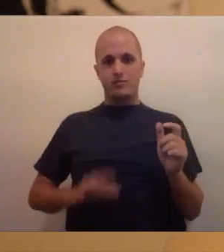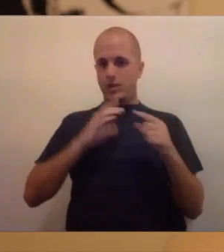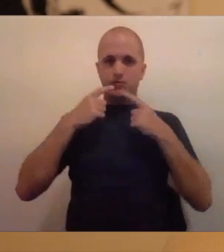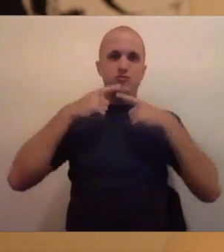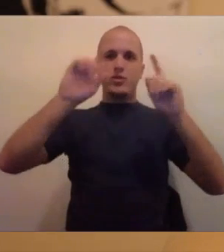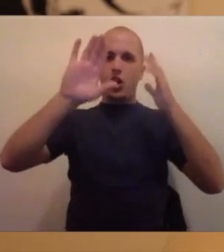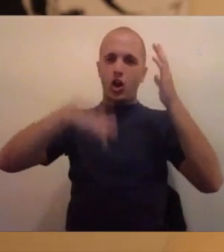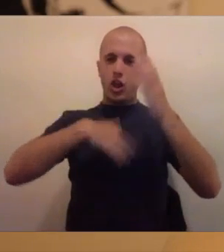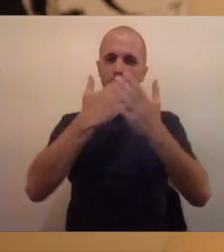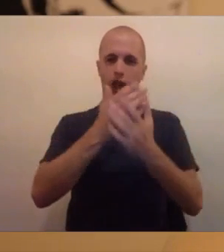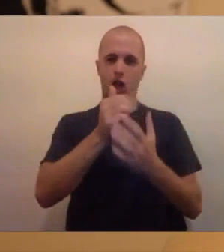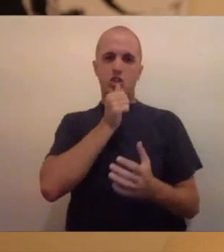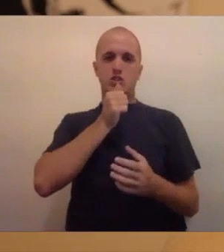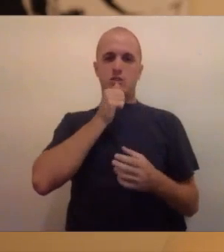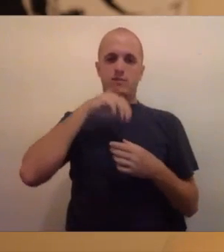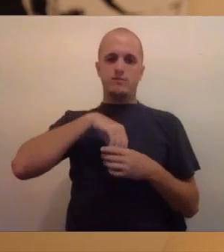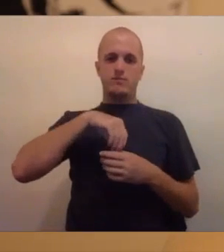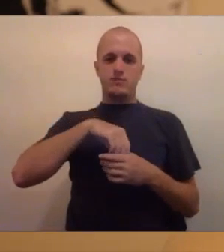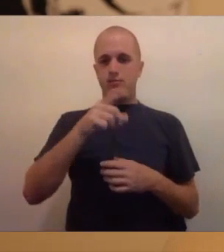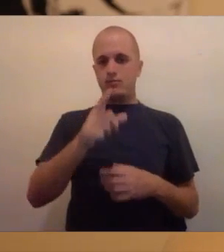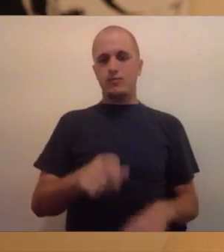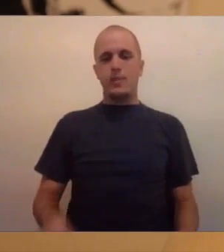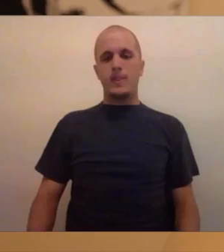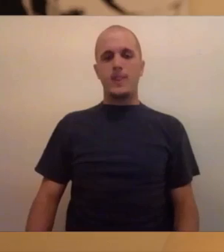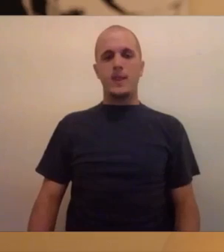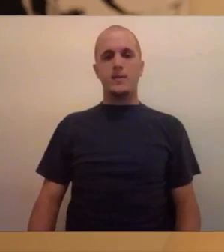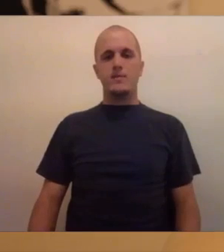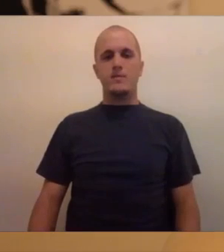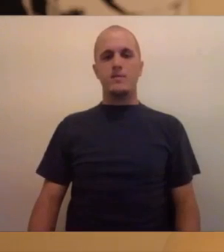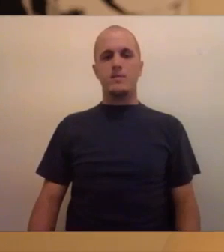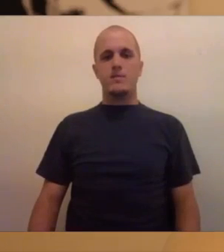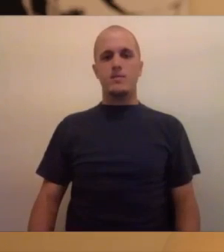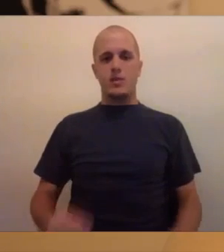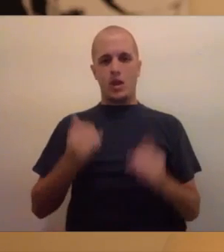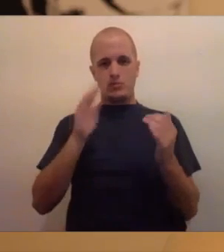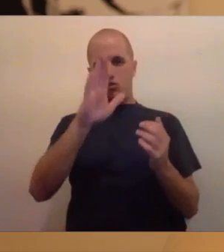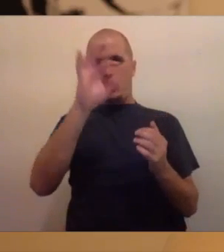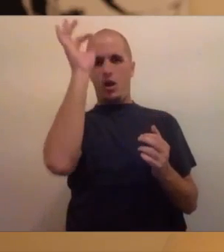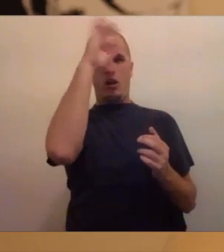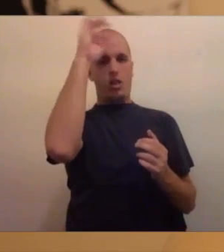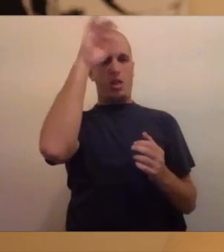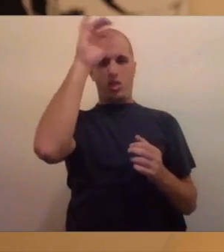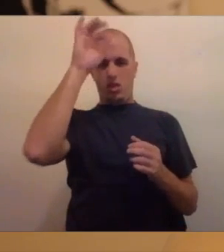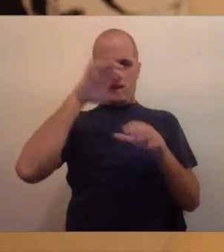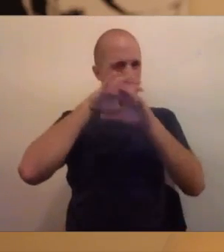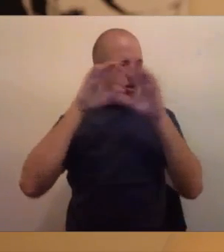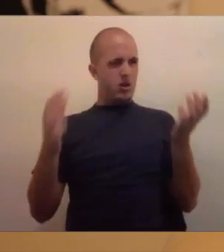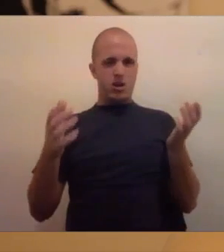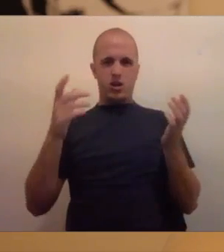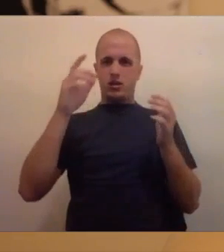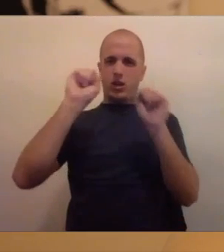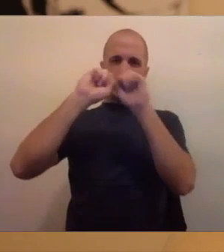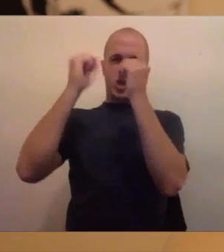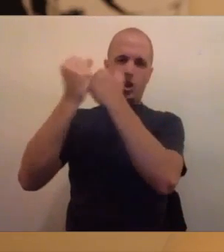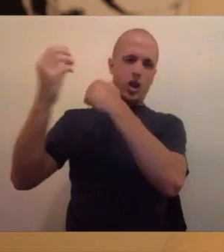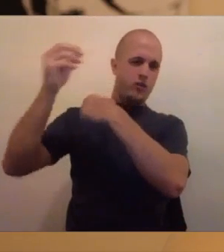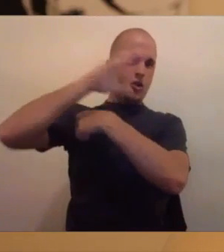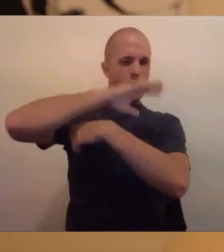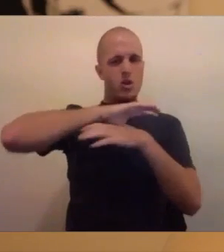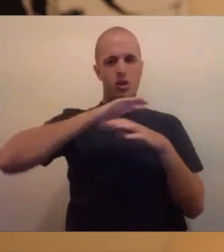benefit, big benefit. It reveals all the secrets. Your ignorance, layers of